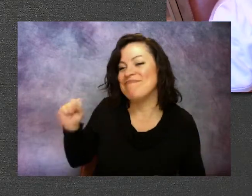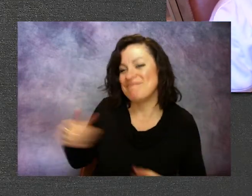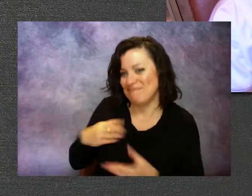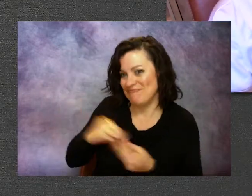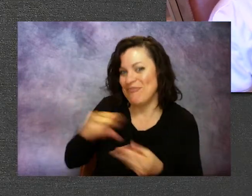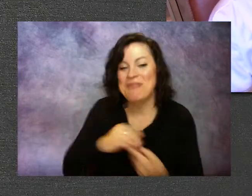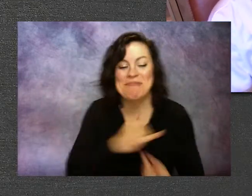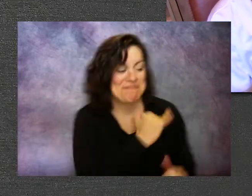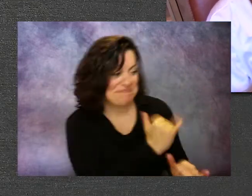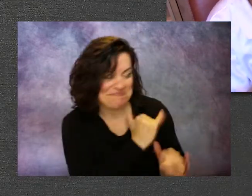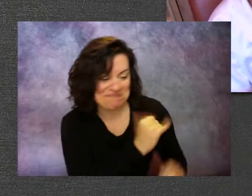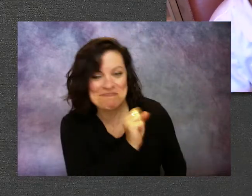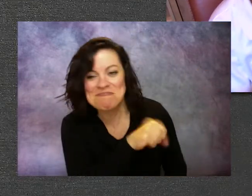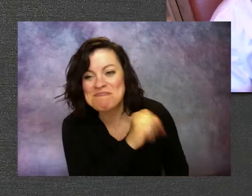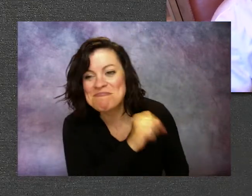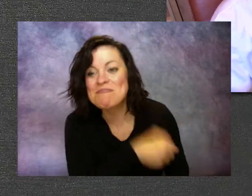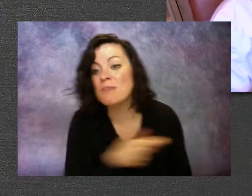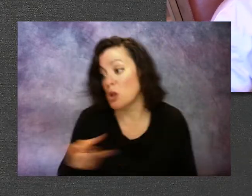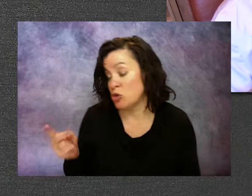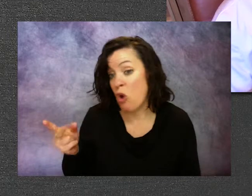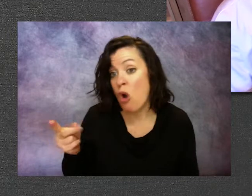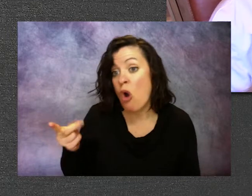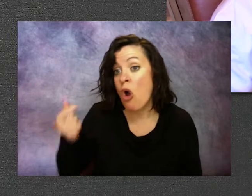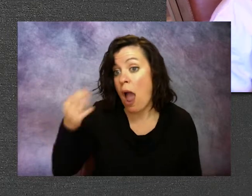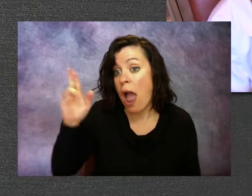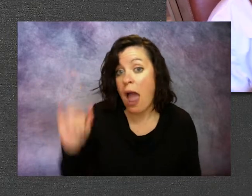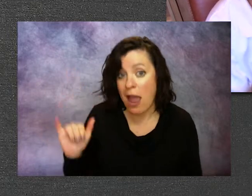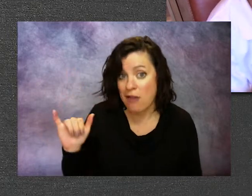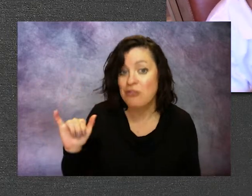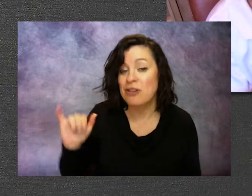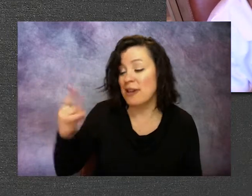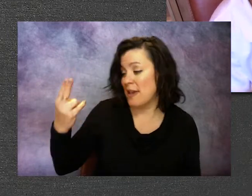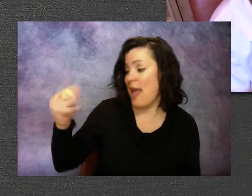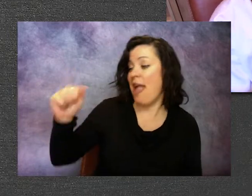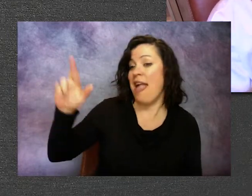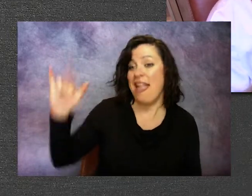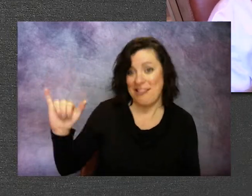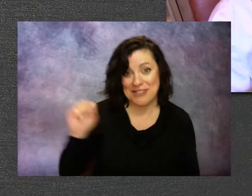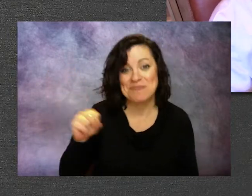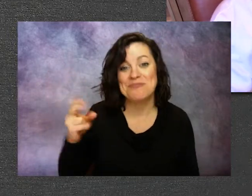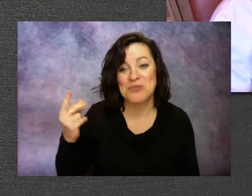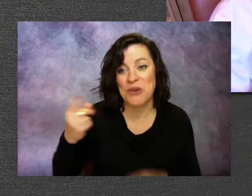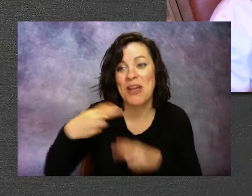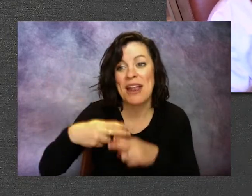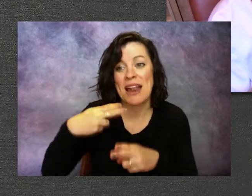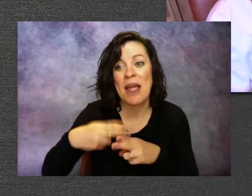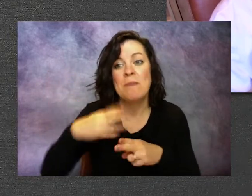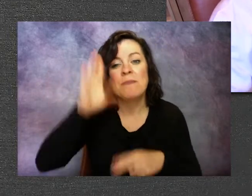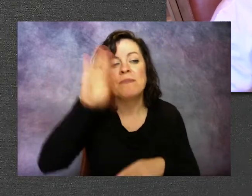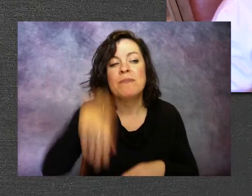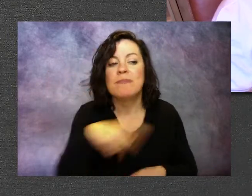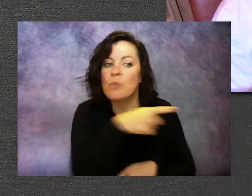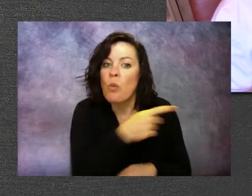It's about a dog and his name is Harry, right? Yeah. And I know how much you love animals, right? Yeah. You have a whole bunch